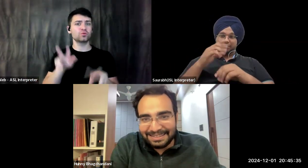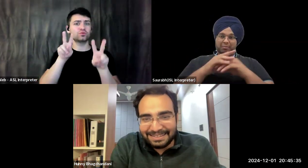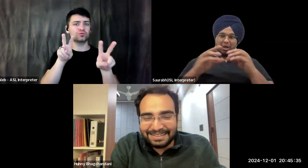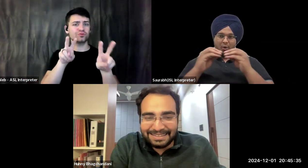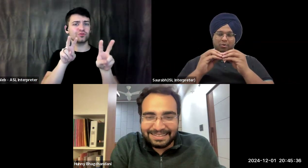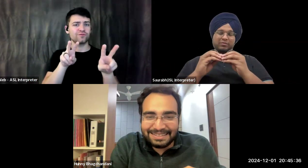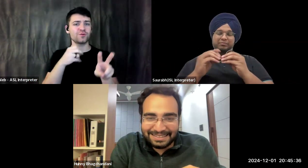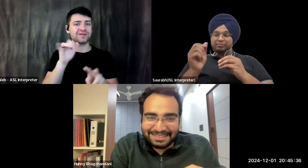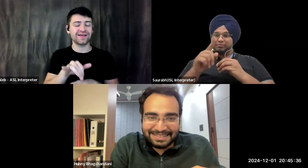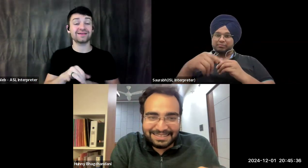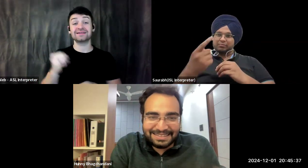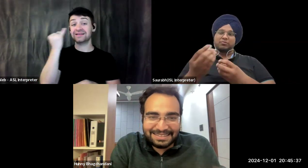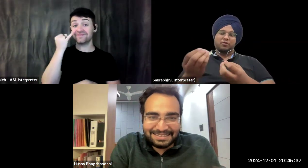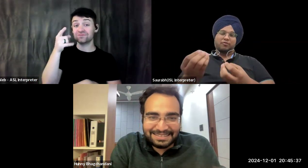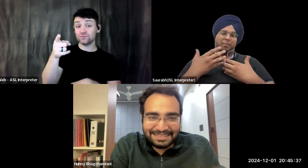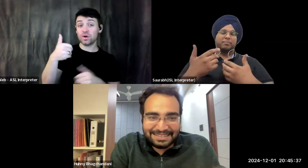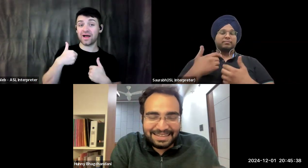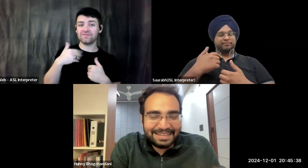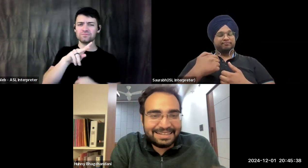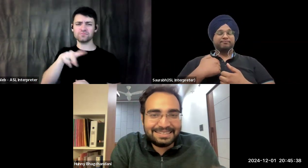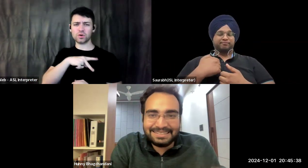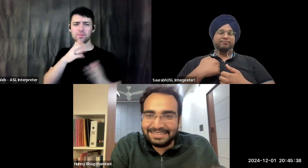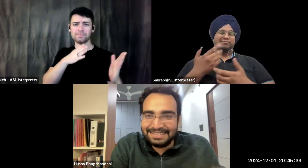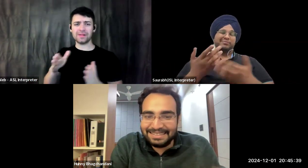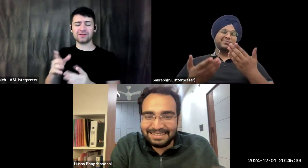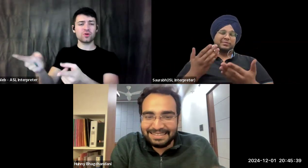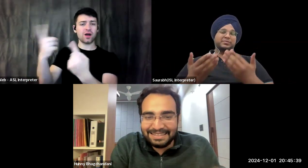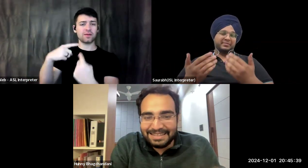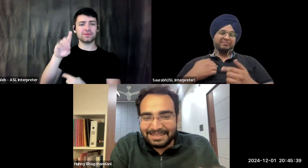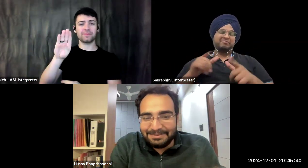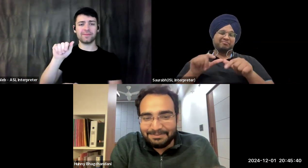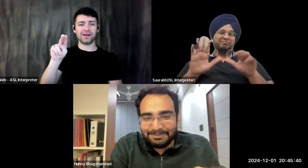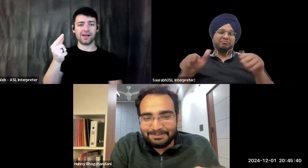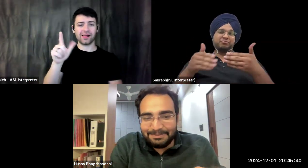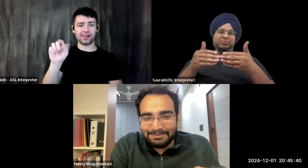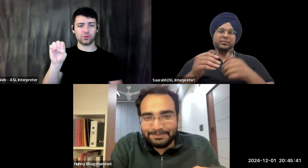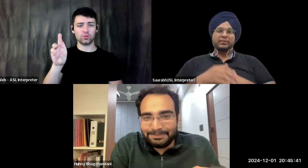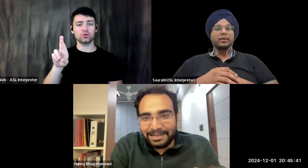just let us know. Maybe we can plan some meeting yeah.